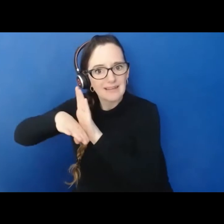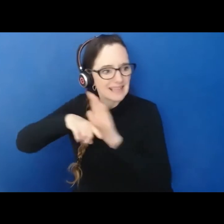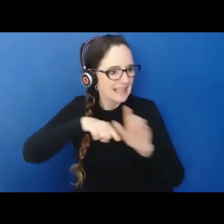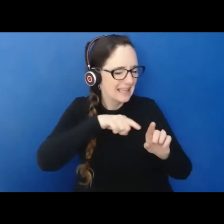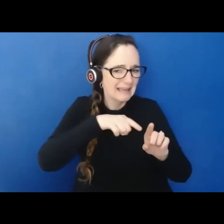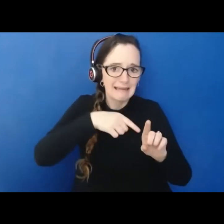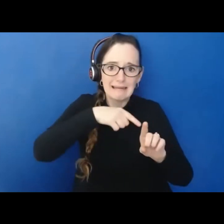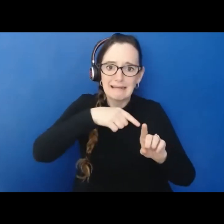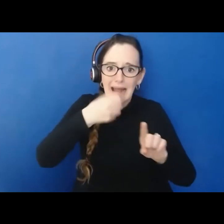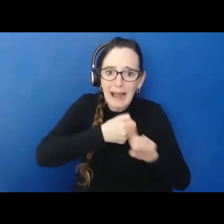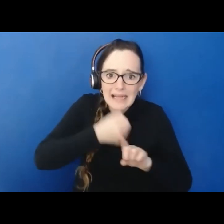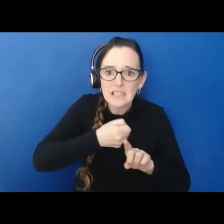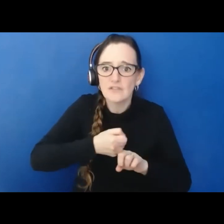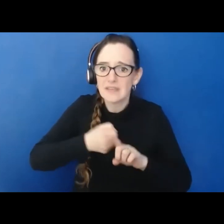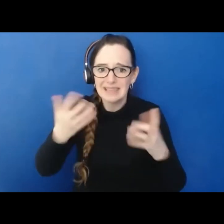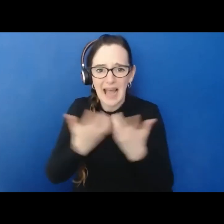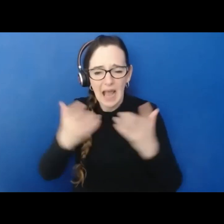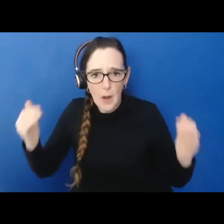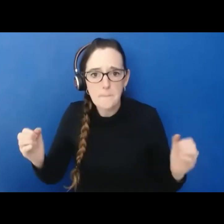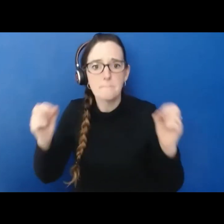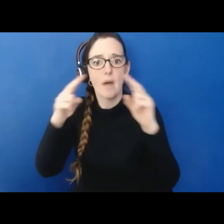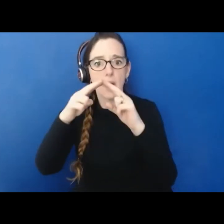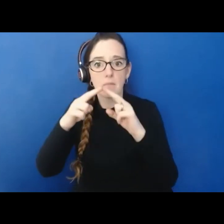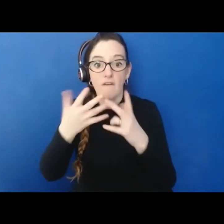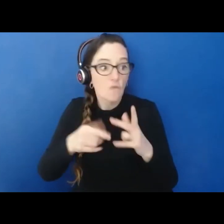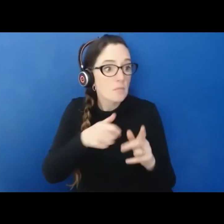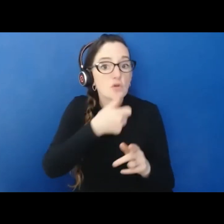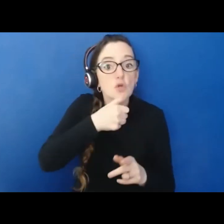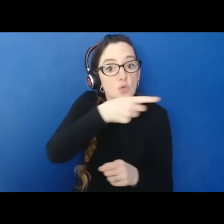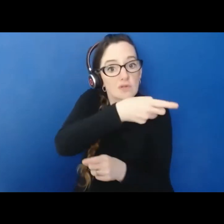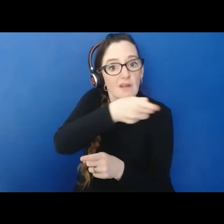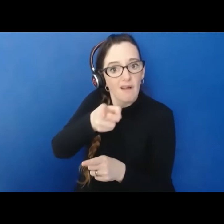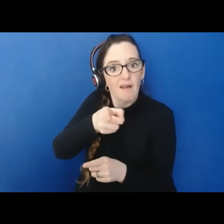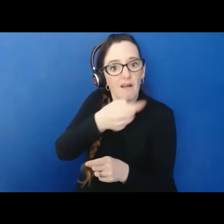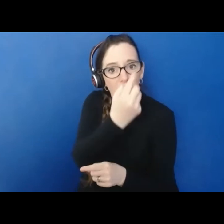in different countries, from the users of the platform through the